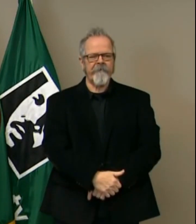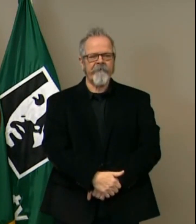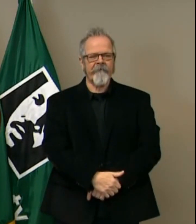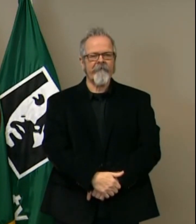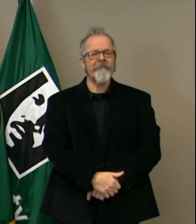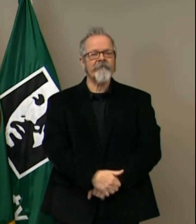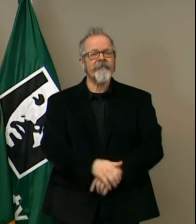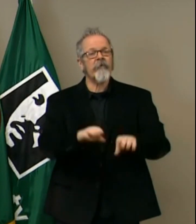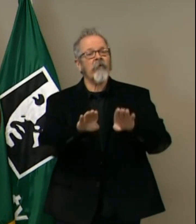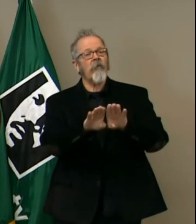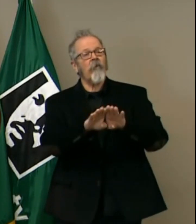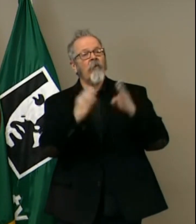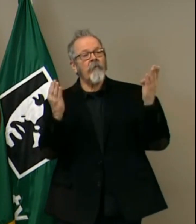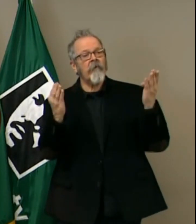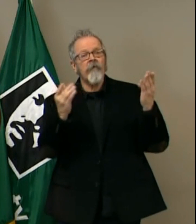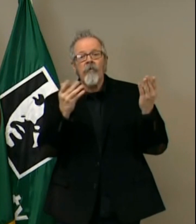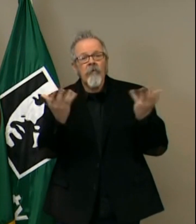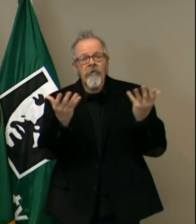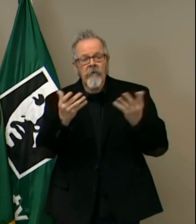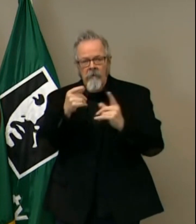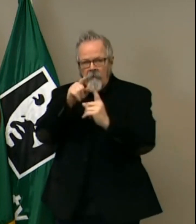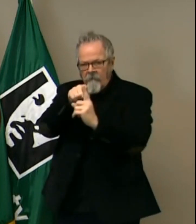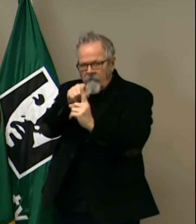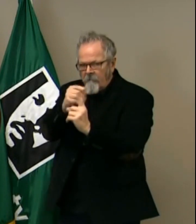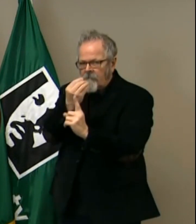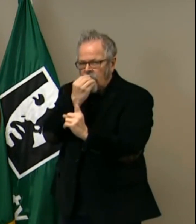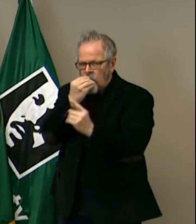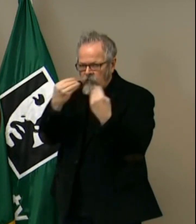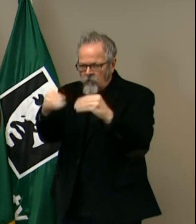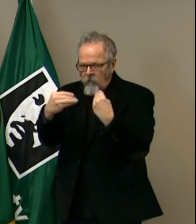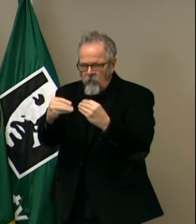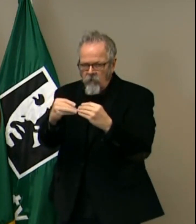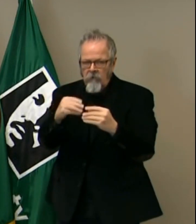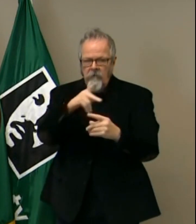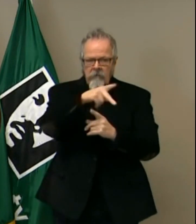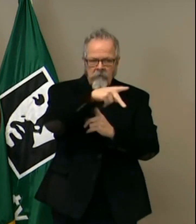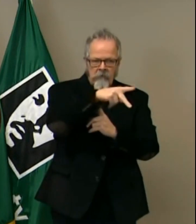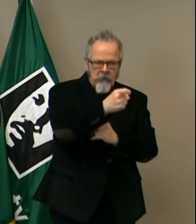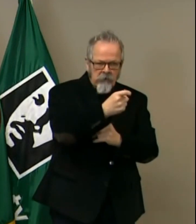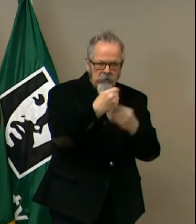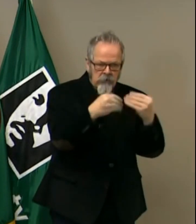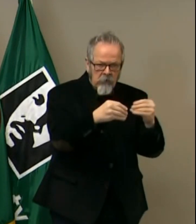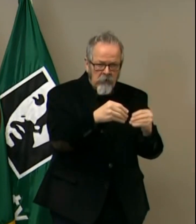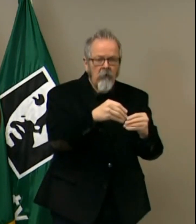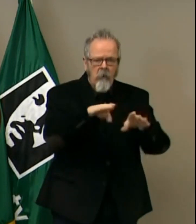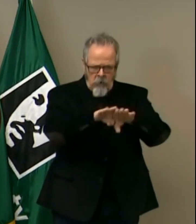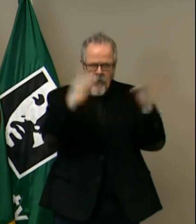supply chain is strong today in grocery stores will continue operating and